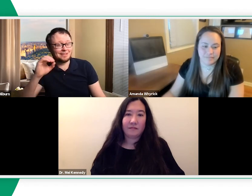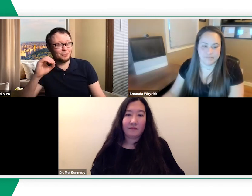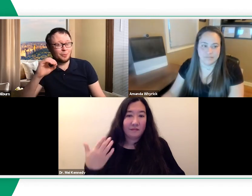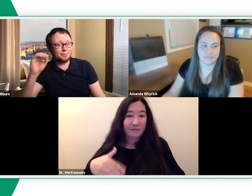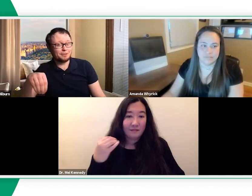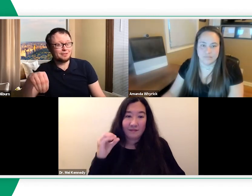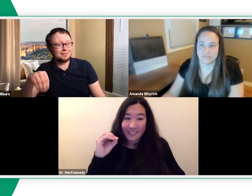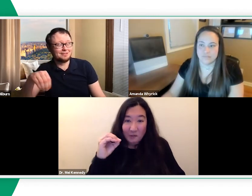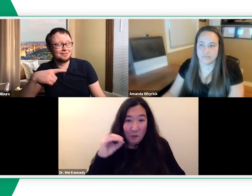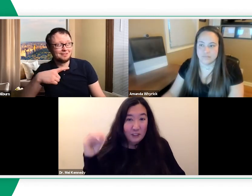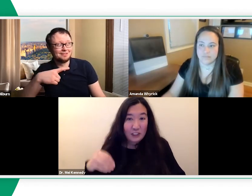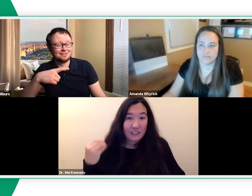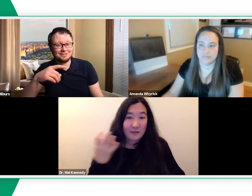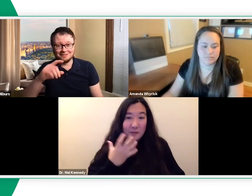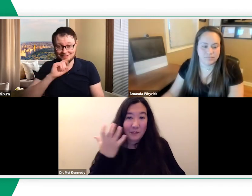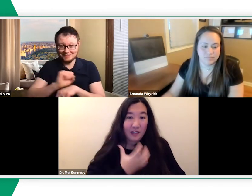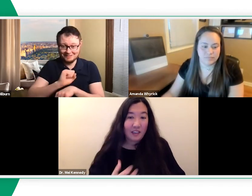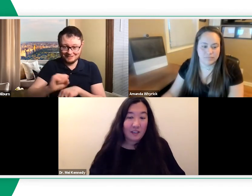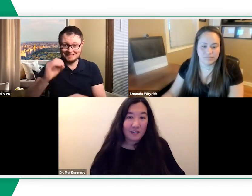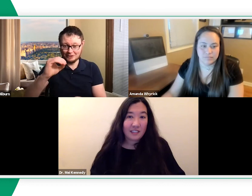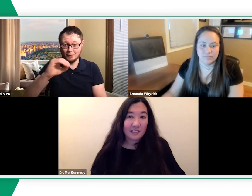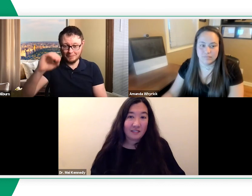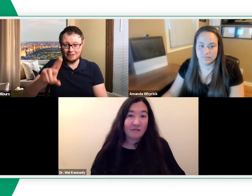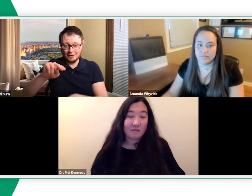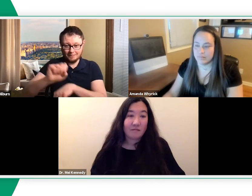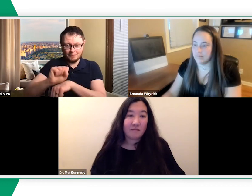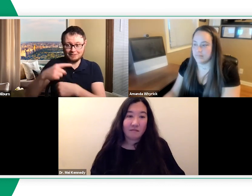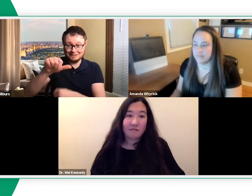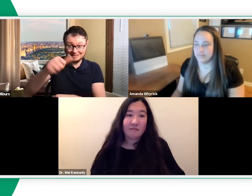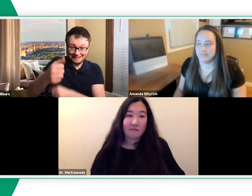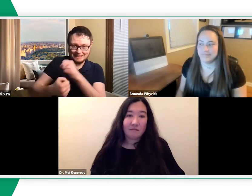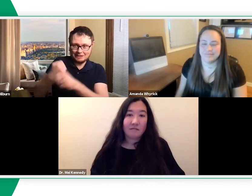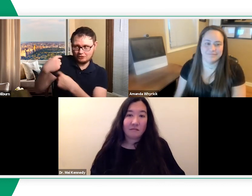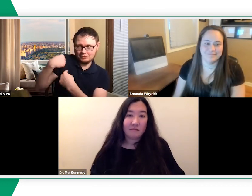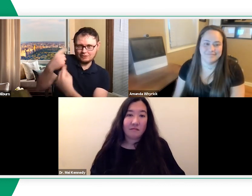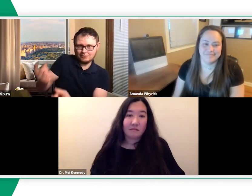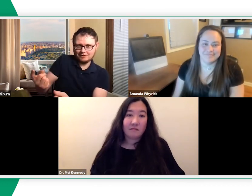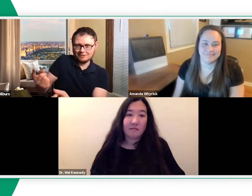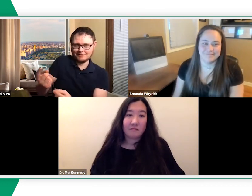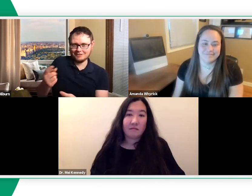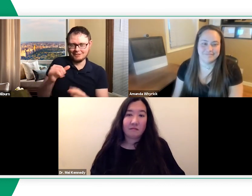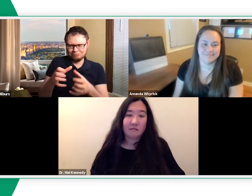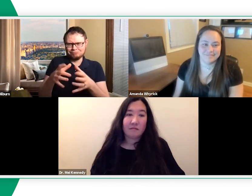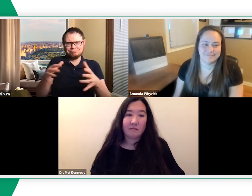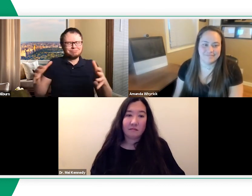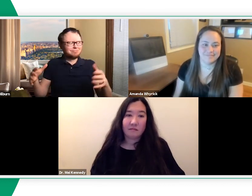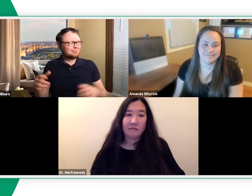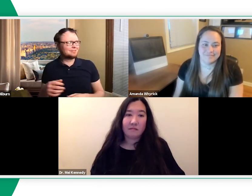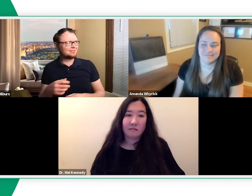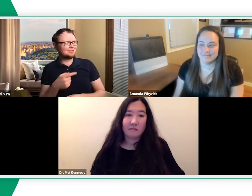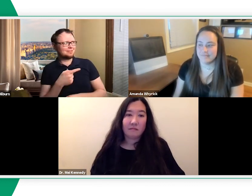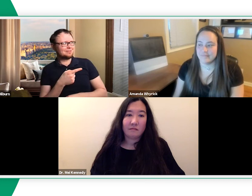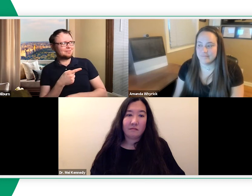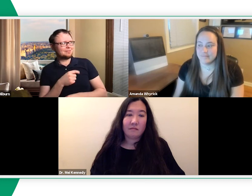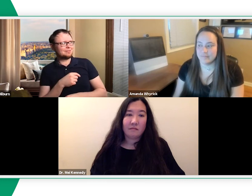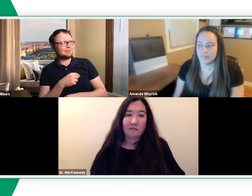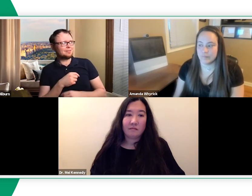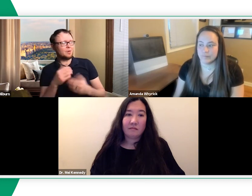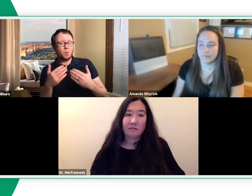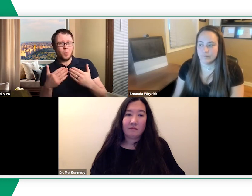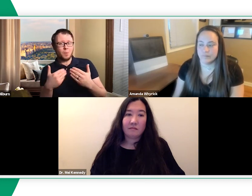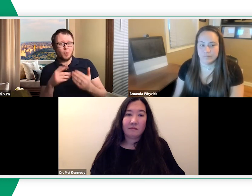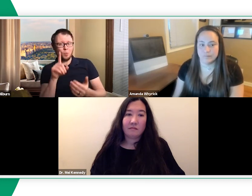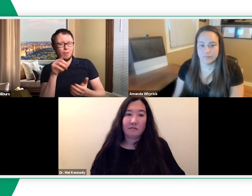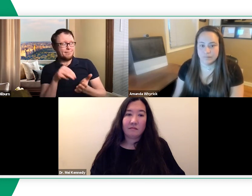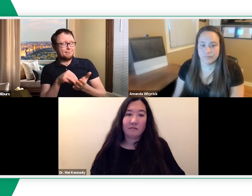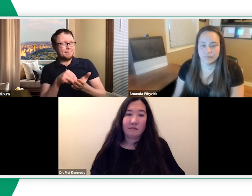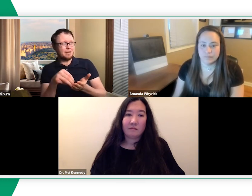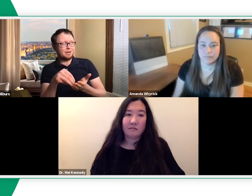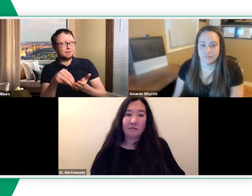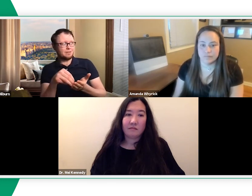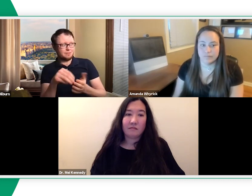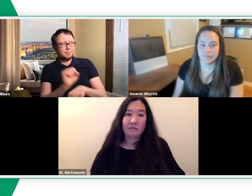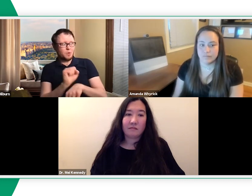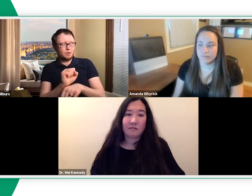Wow, 0% unemployment. >>BRIAN MILBURN: 0% unemployment and growing!